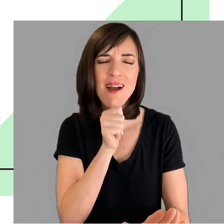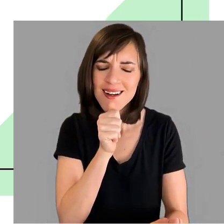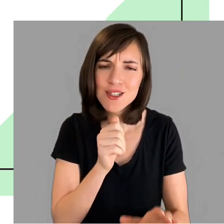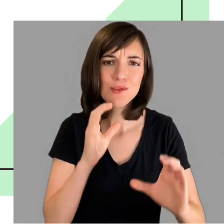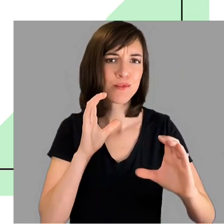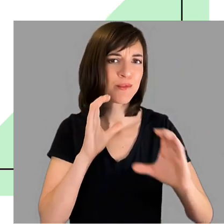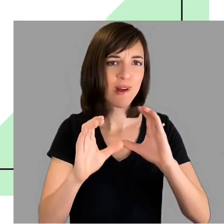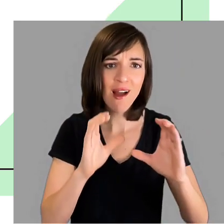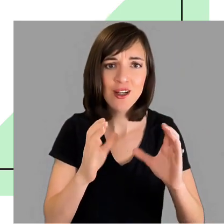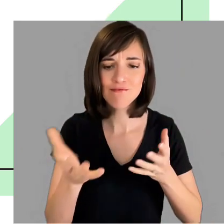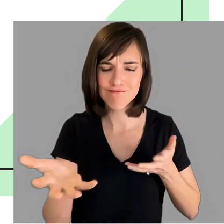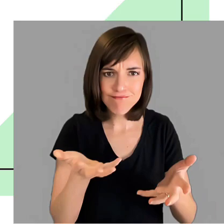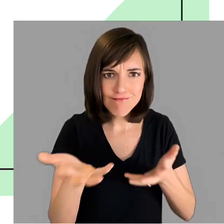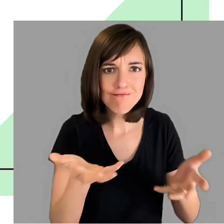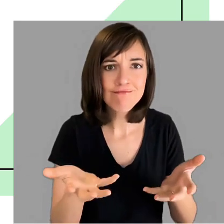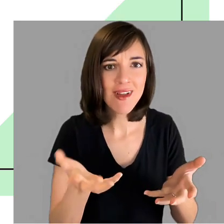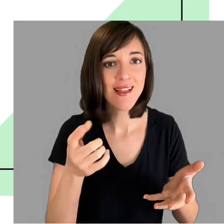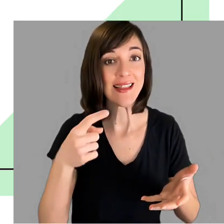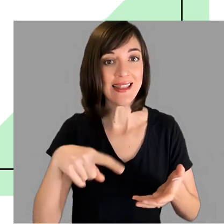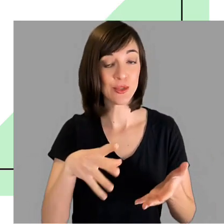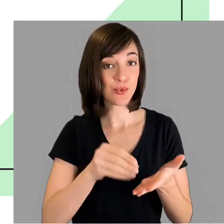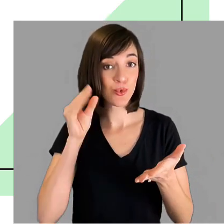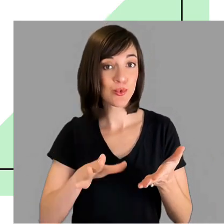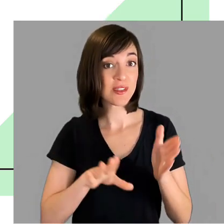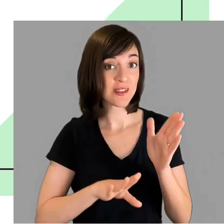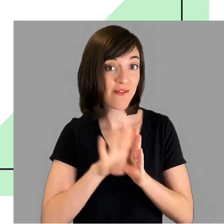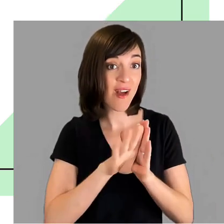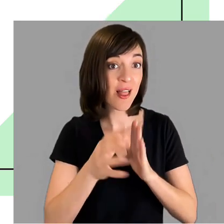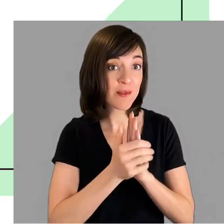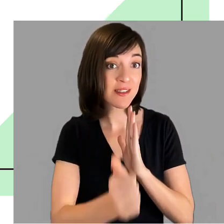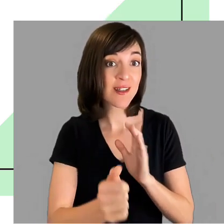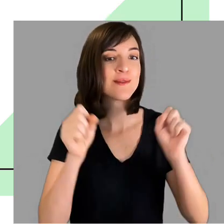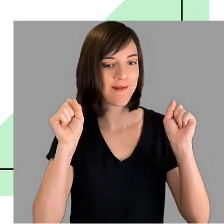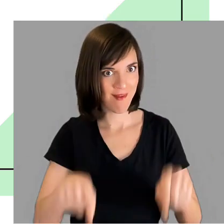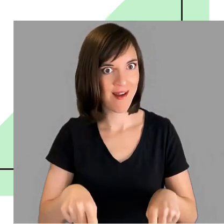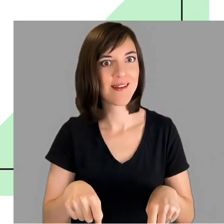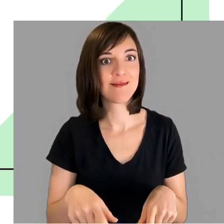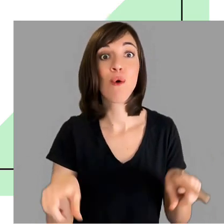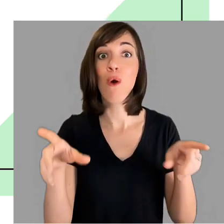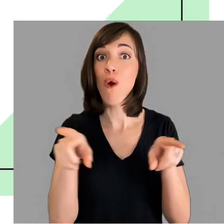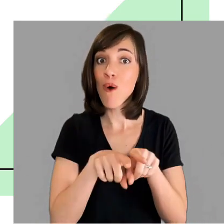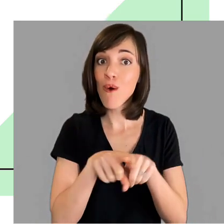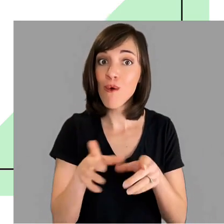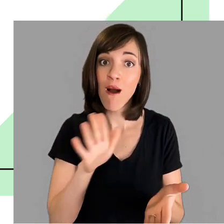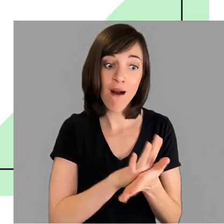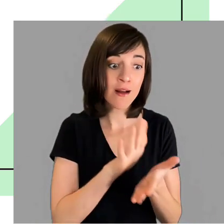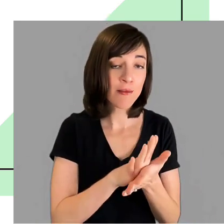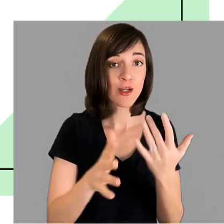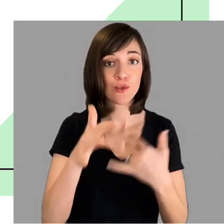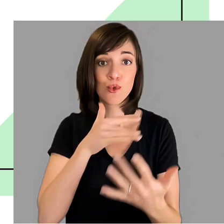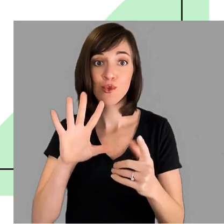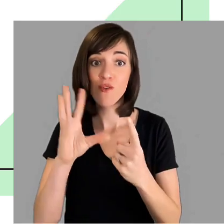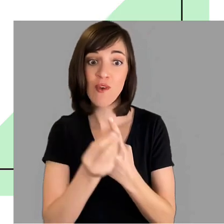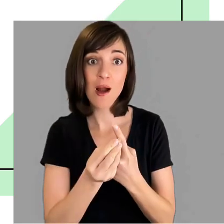these students can develop these essential skills and thrive in both academic and social settings.